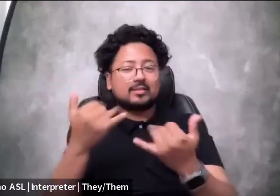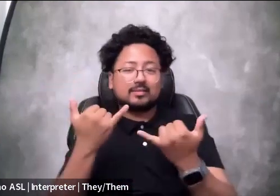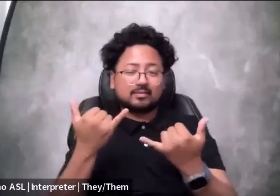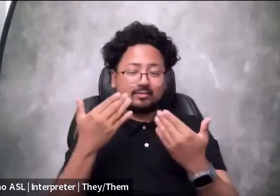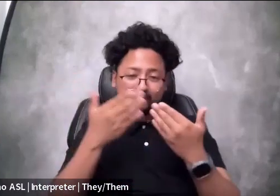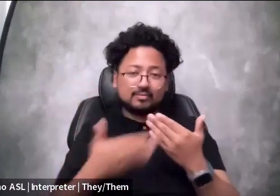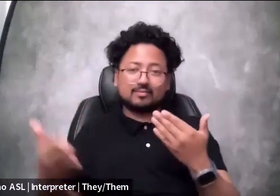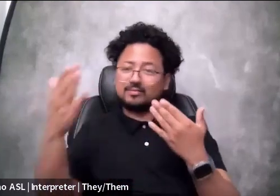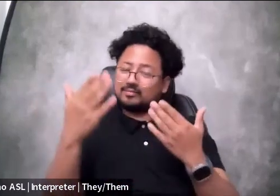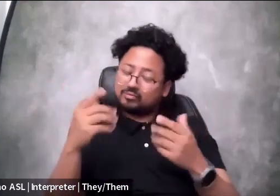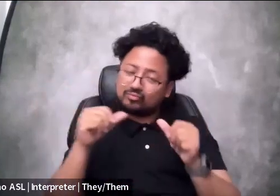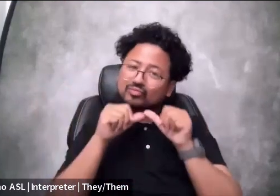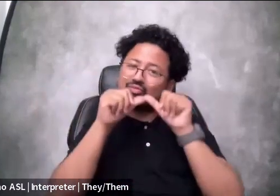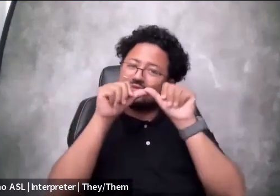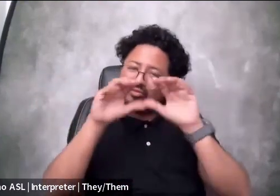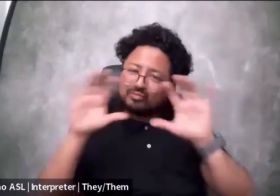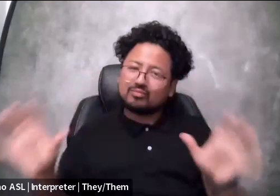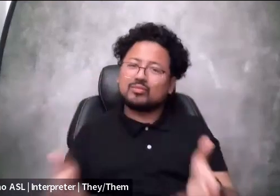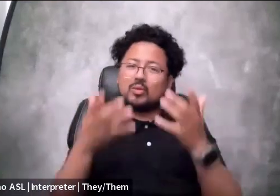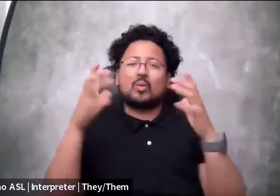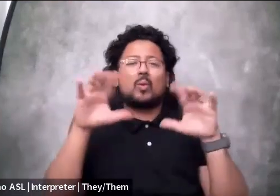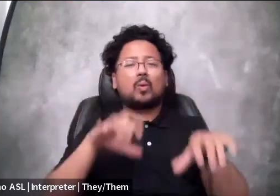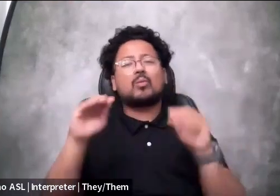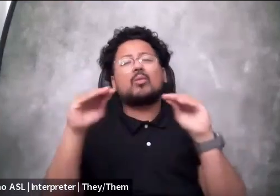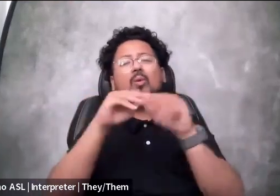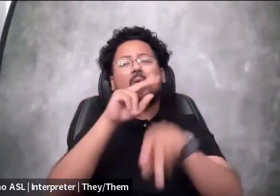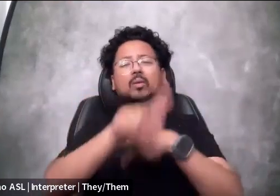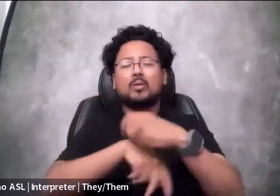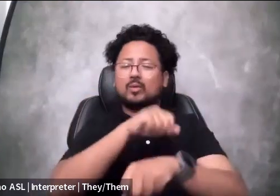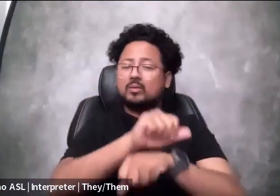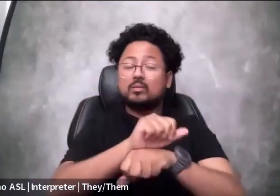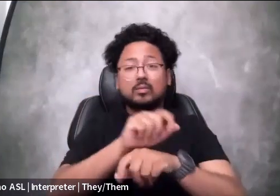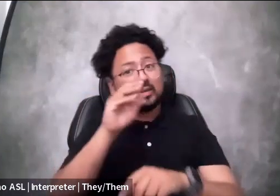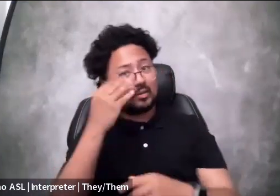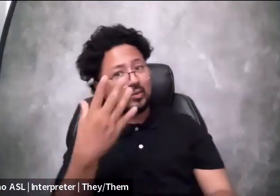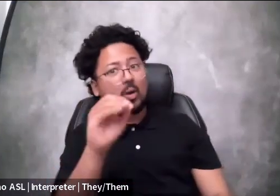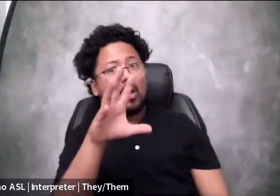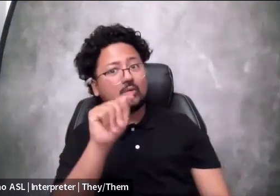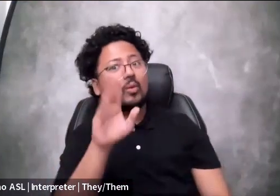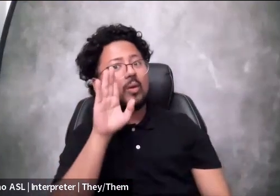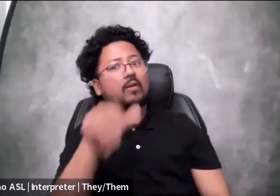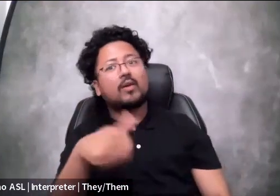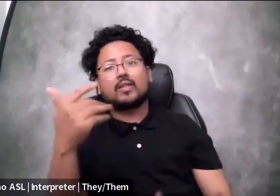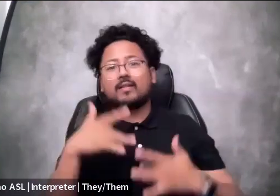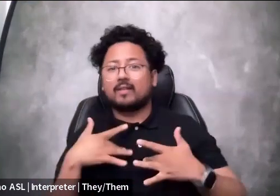keep up the good work. Again, we do have something coming up in October with Hannah who's going to be